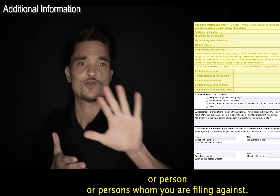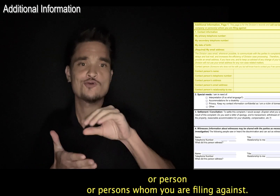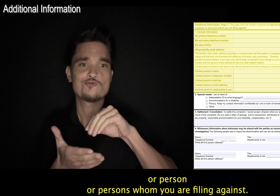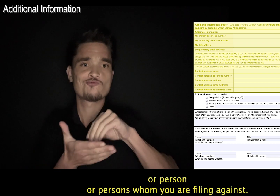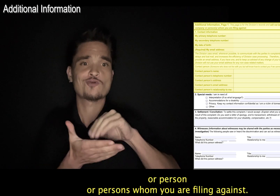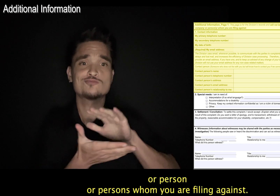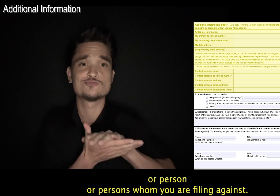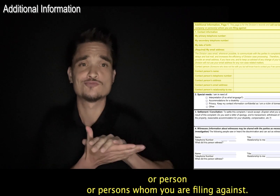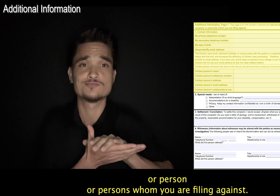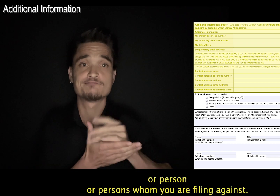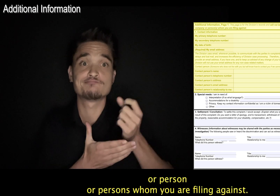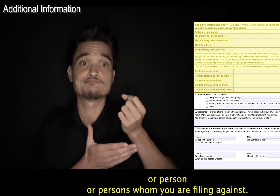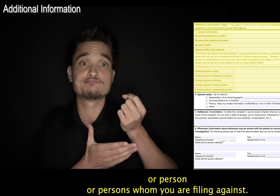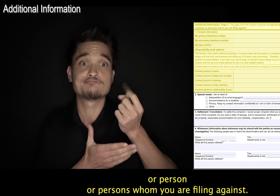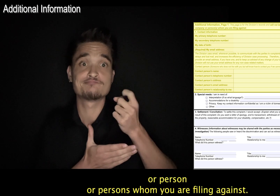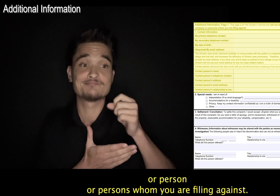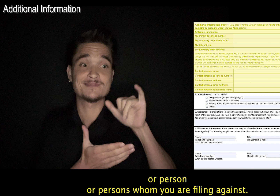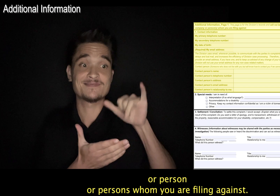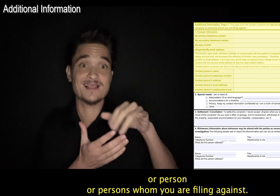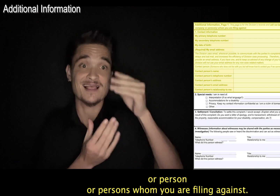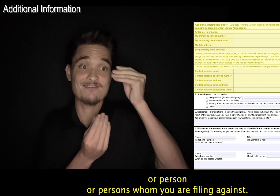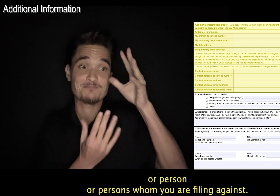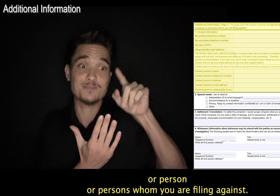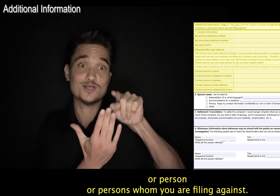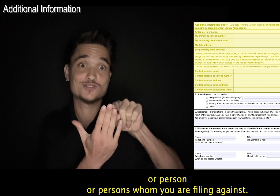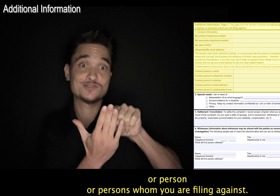or person or persons whom you are filing against.